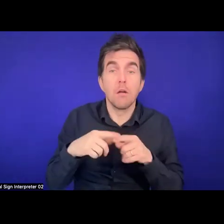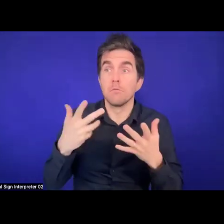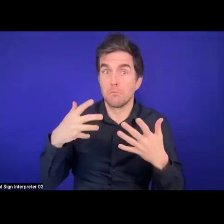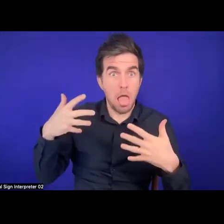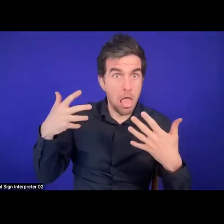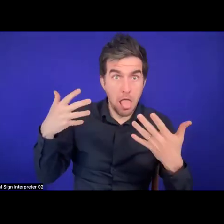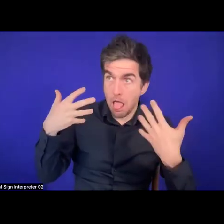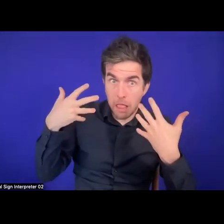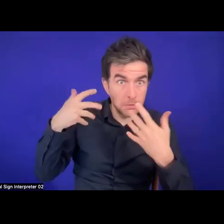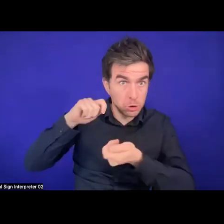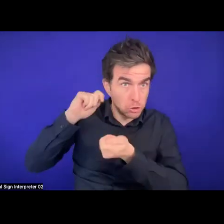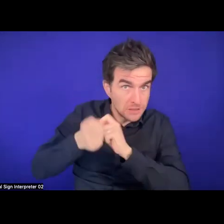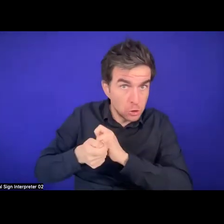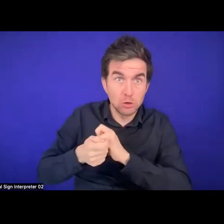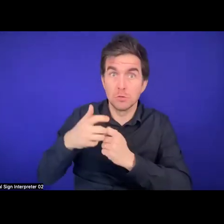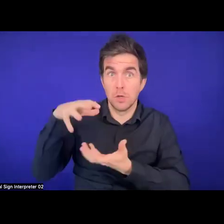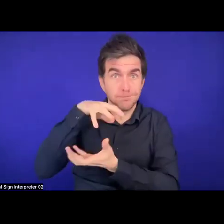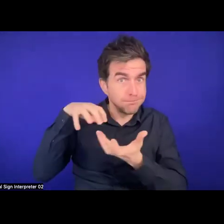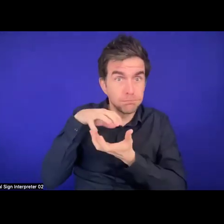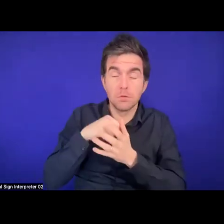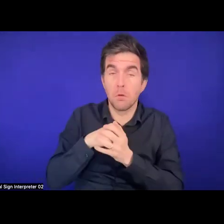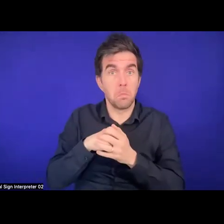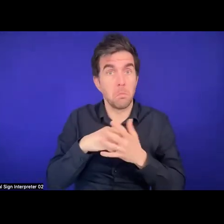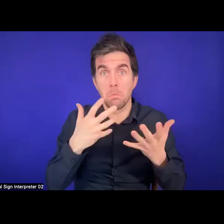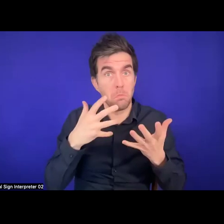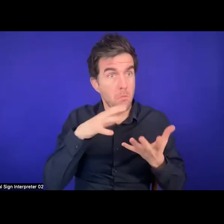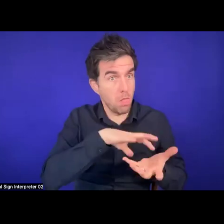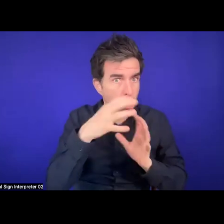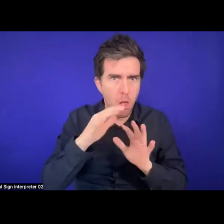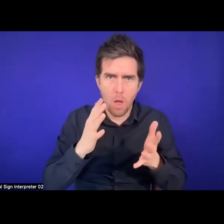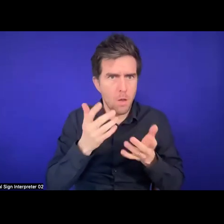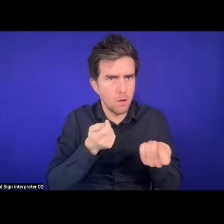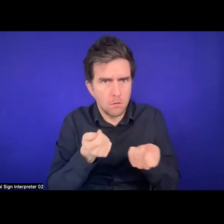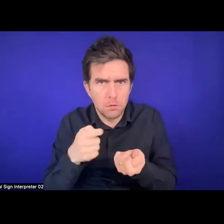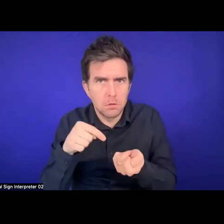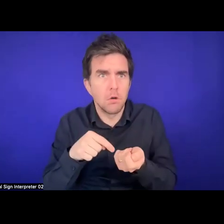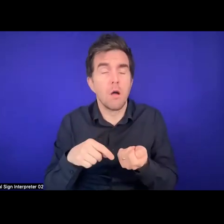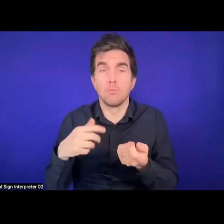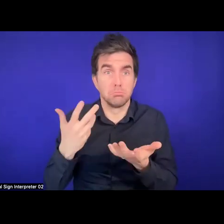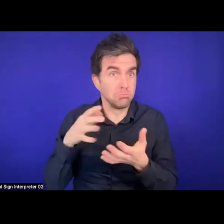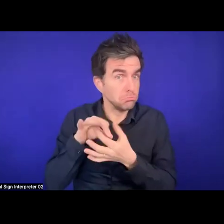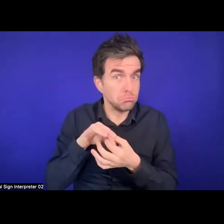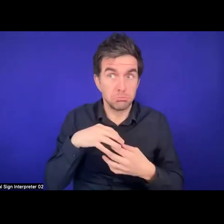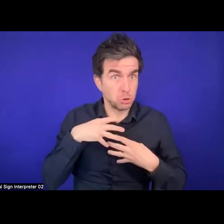and livelihoods, both in the global south and global north. As well as for example